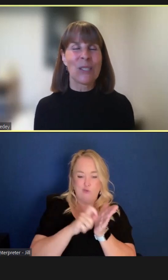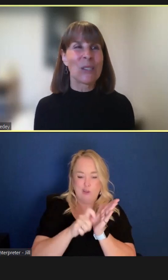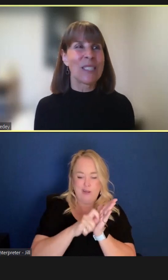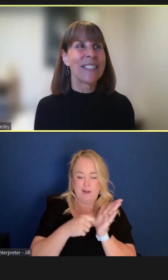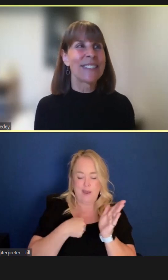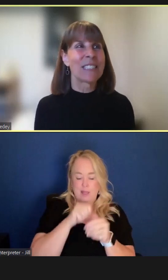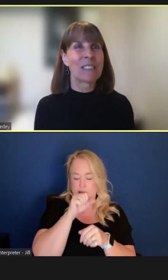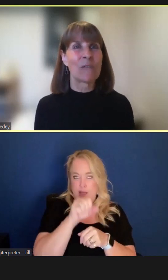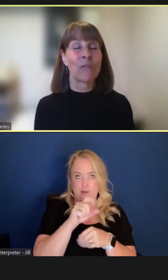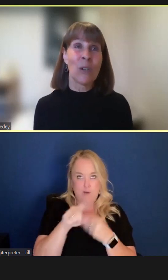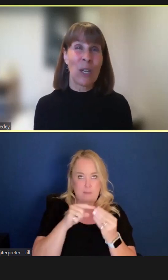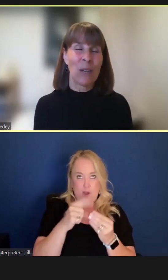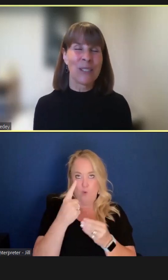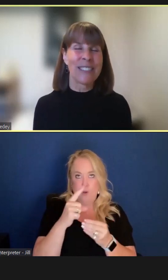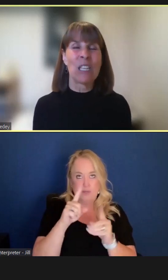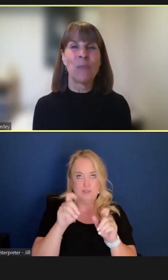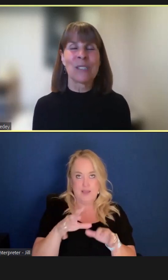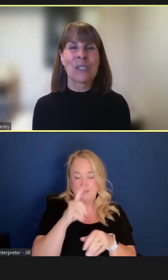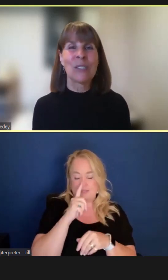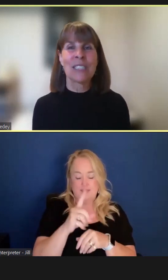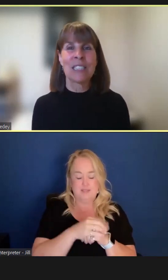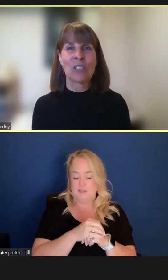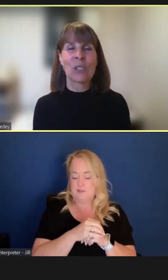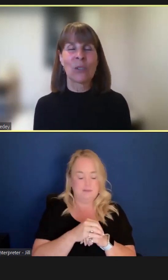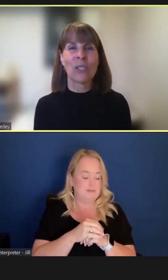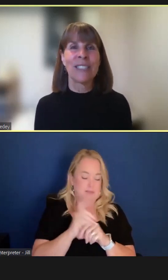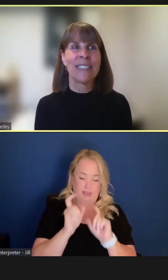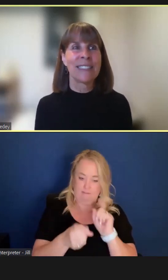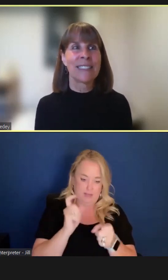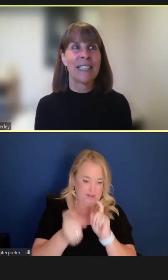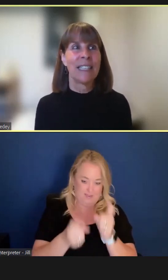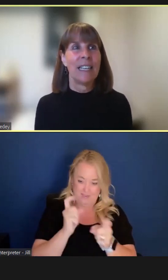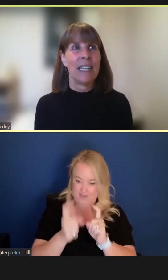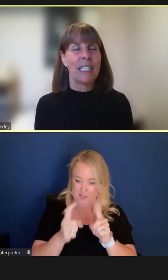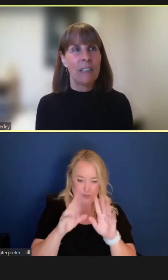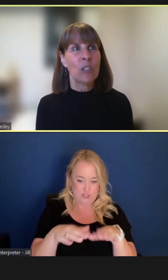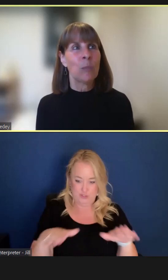test that's very commonly administered to young children and it said even a